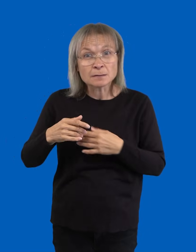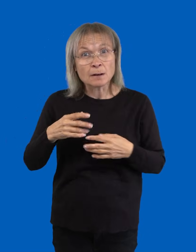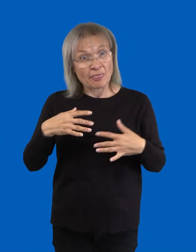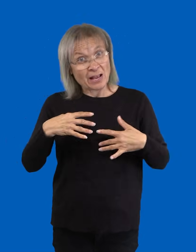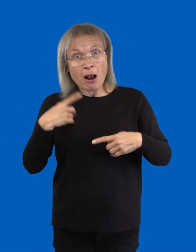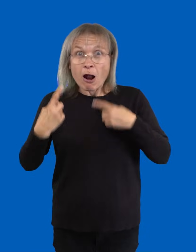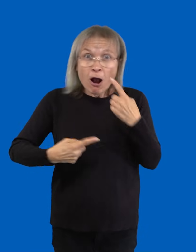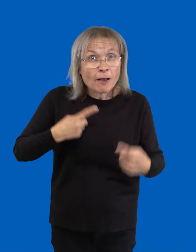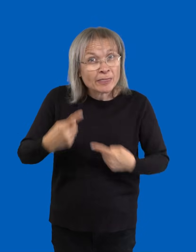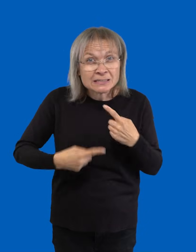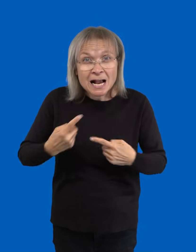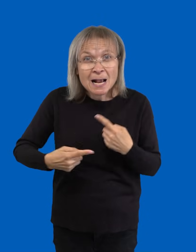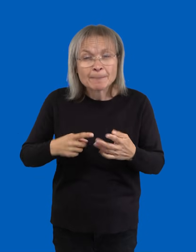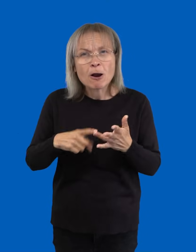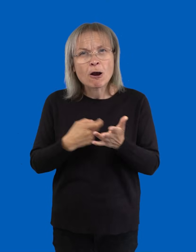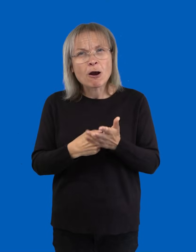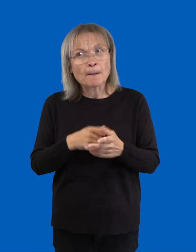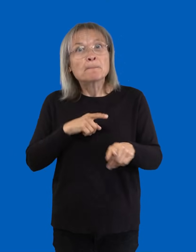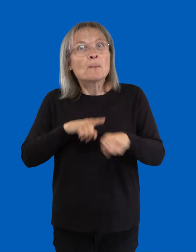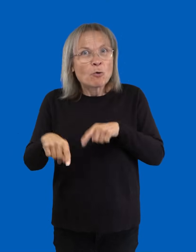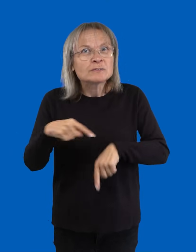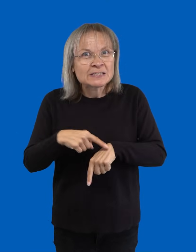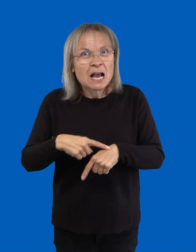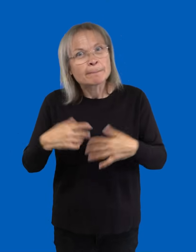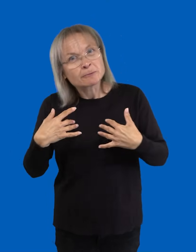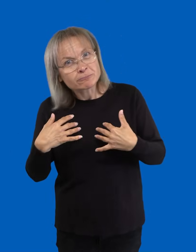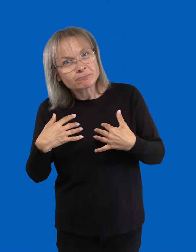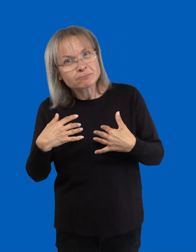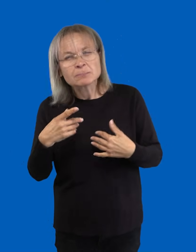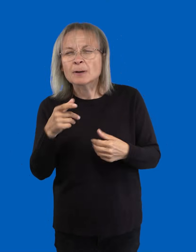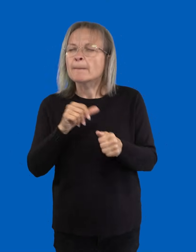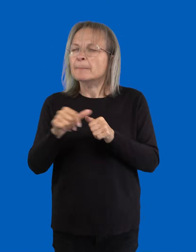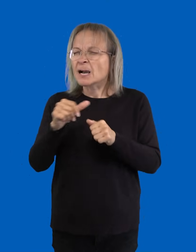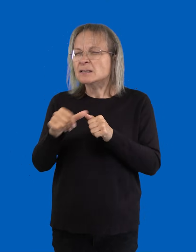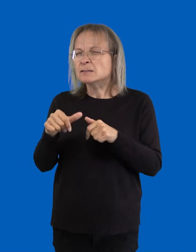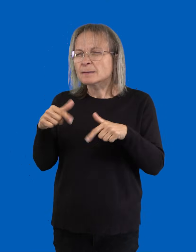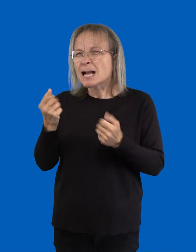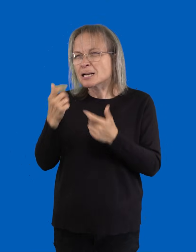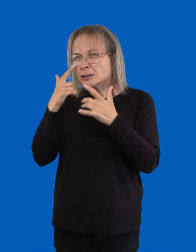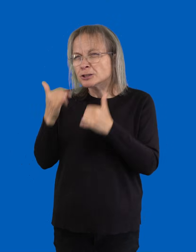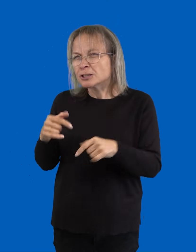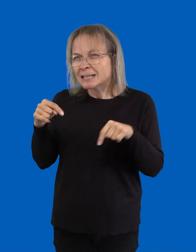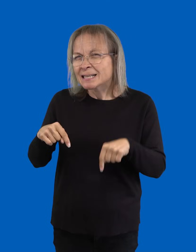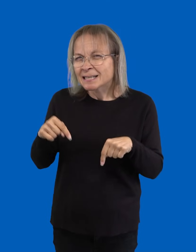it's best to get it checked.